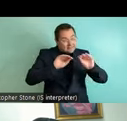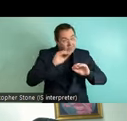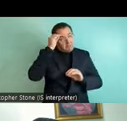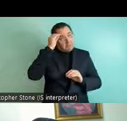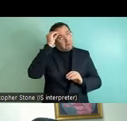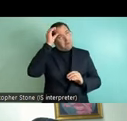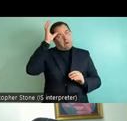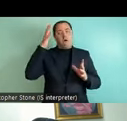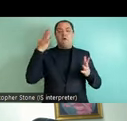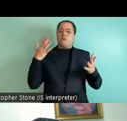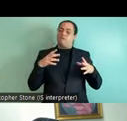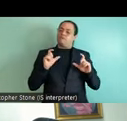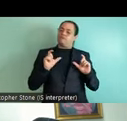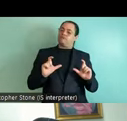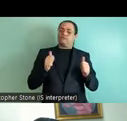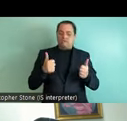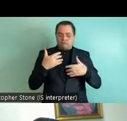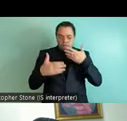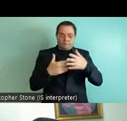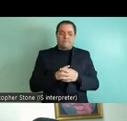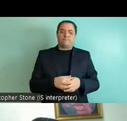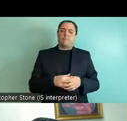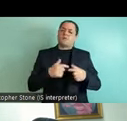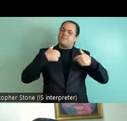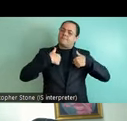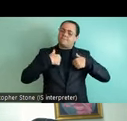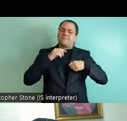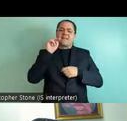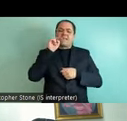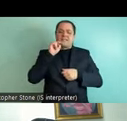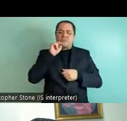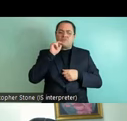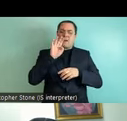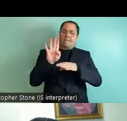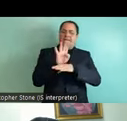11:49:59 diving deep into the legendary status disability network, while we were a network